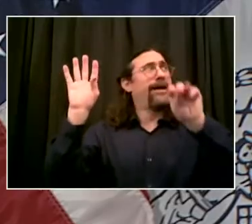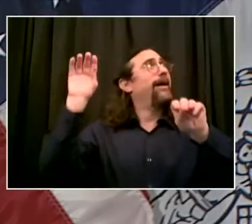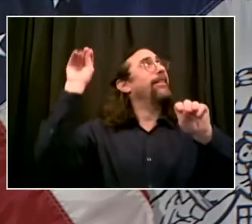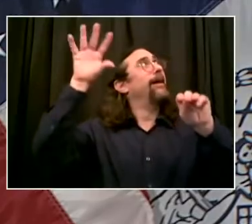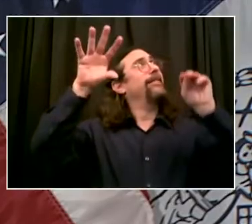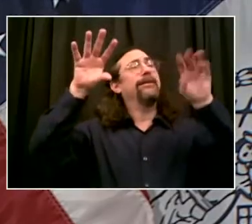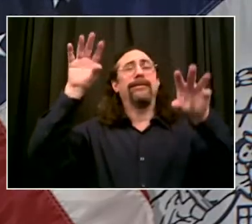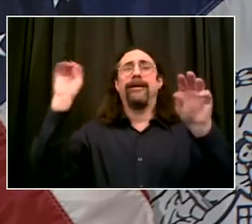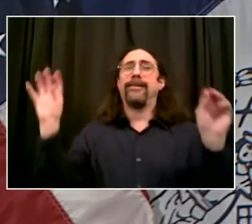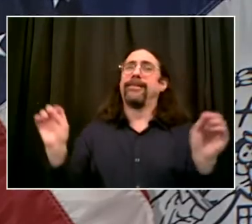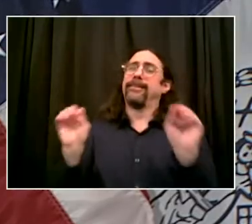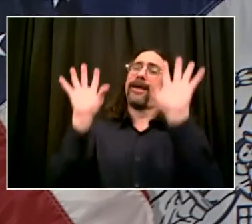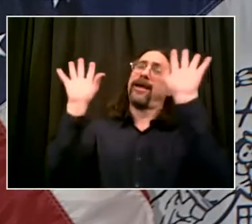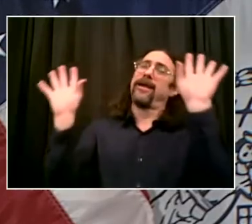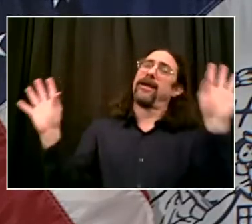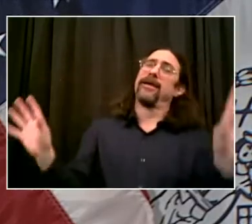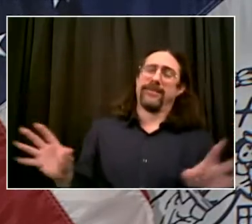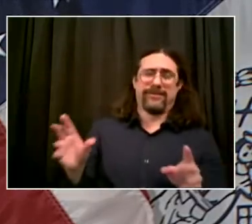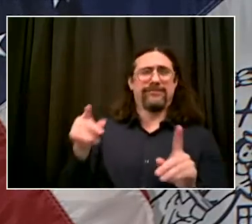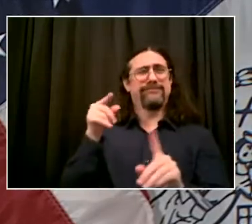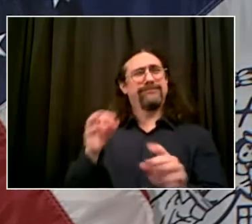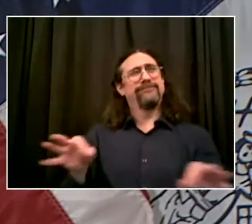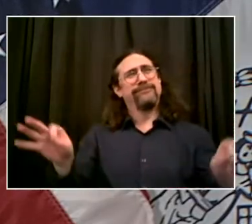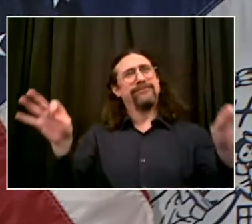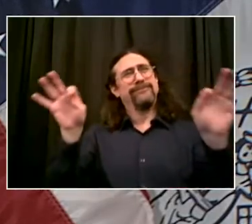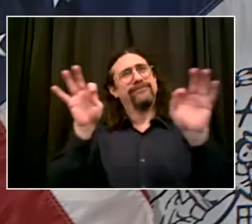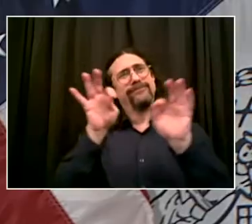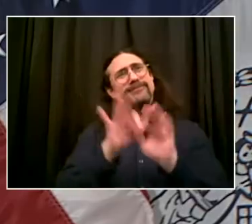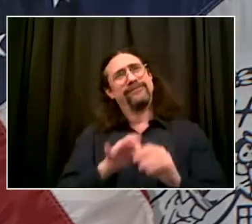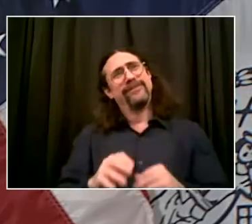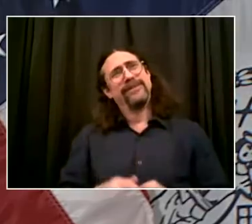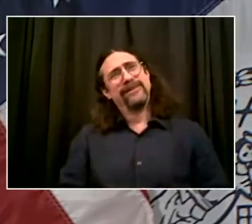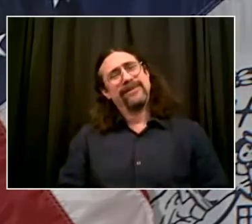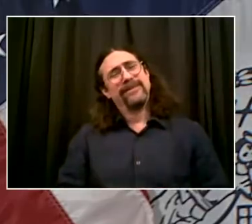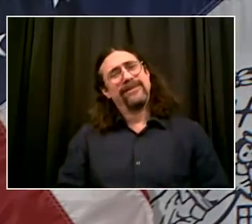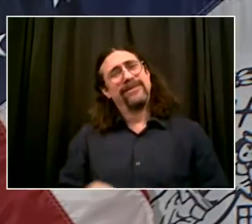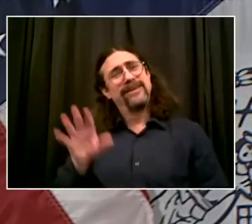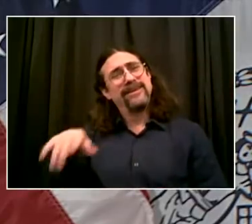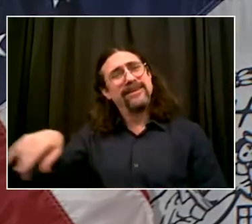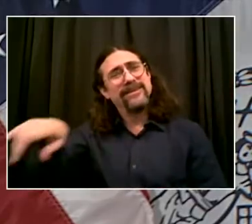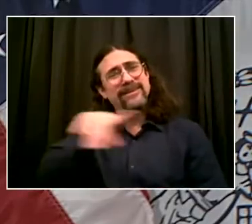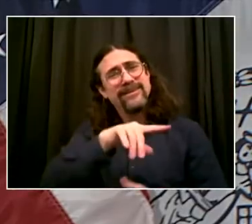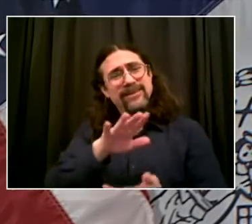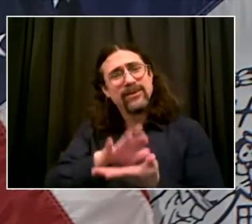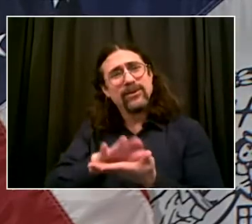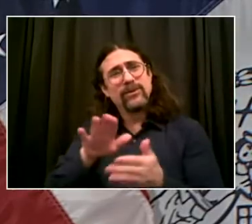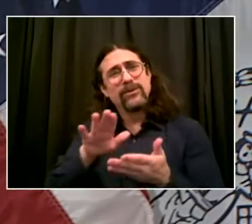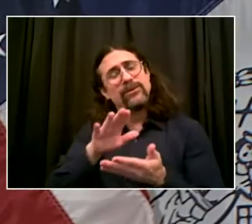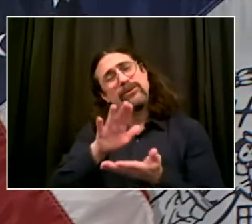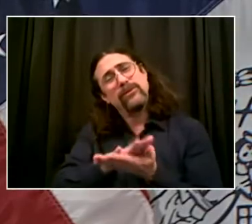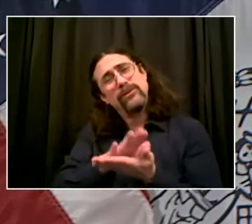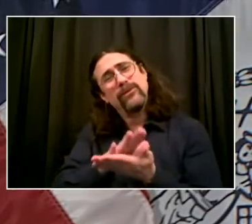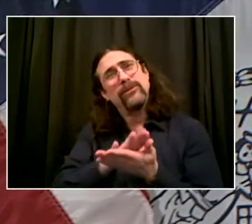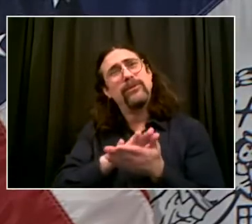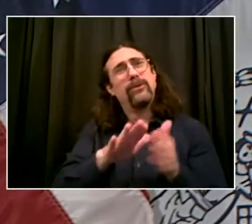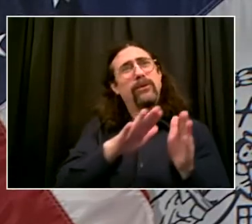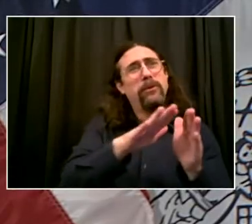ARE SEEING THE JOY IN THE EYES OF OUR CHILDREN AS THEY LEARRN AGAGAIN WITH THEIR